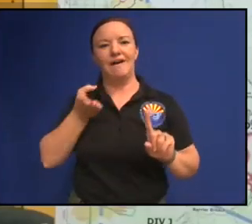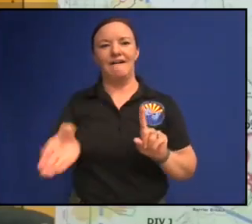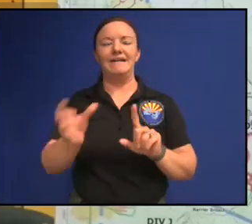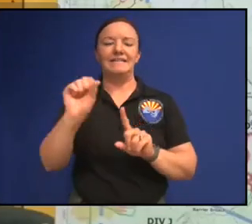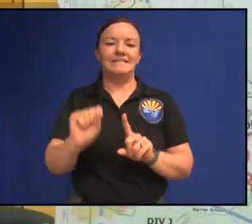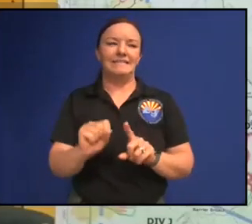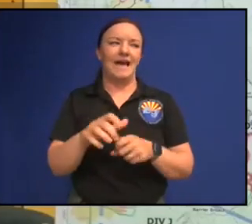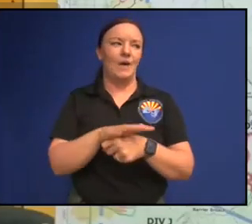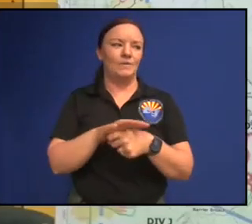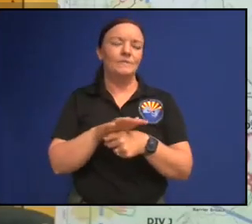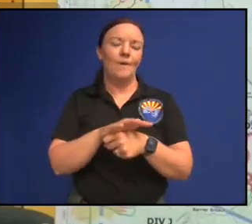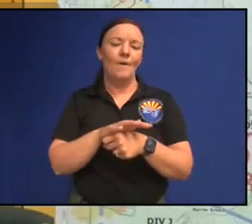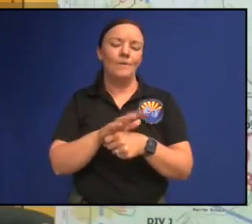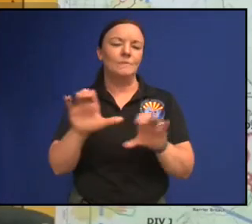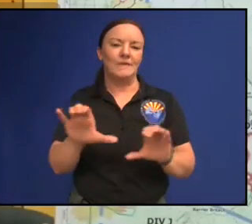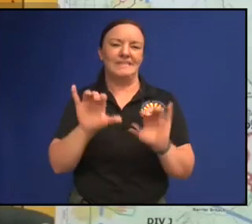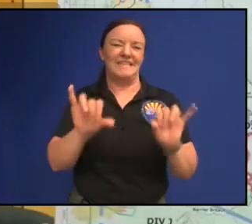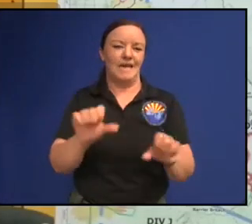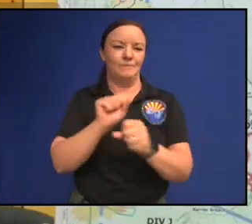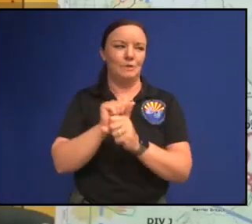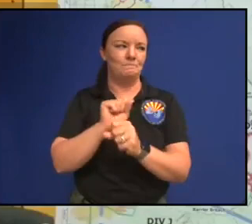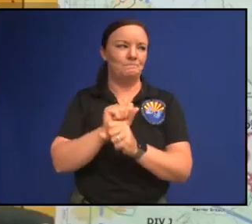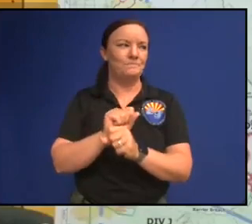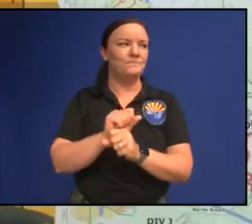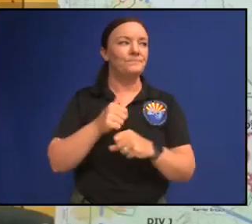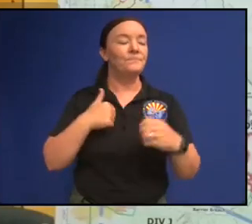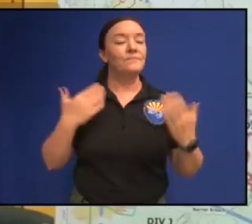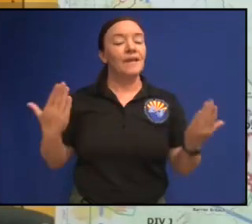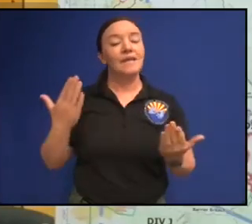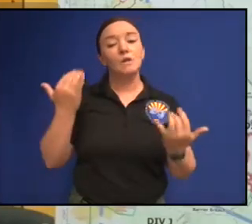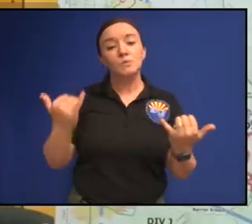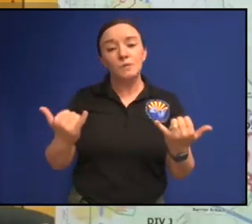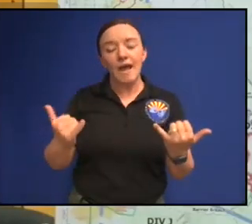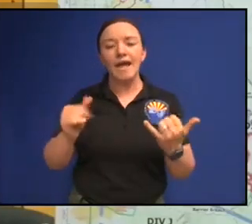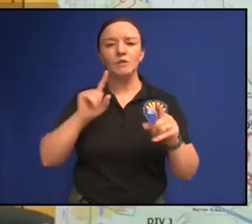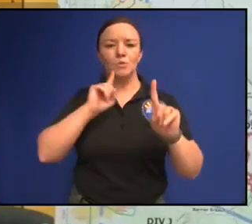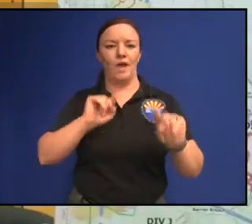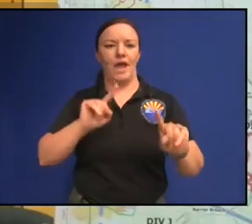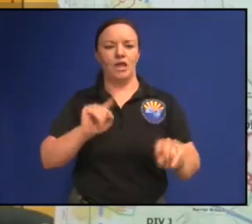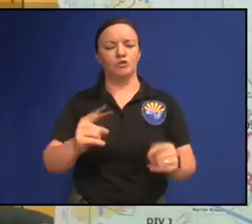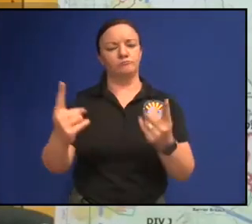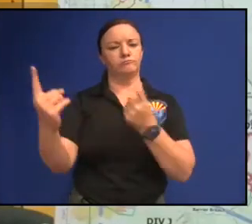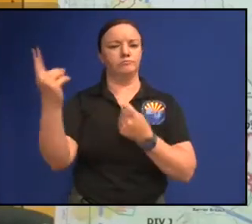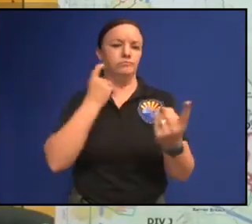I'M HERE TODAY TO ANSWER SOME QUESTIONS WE HAVE RECEIVED ABOUT THESE CONTINGENCY LINES TO THE NORTH.